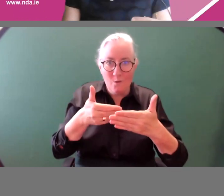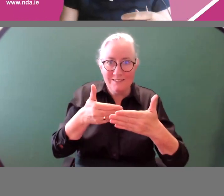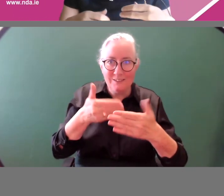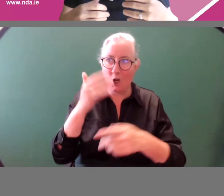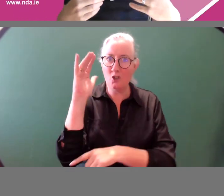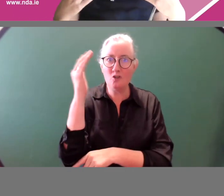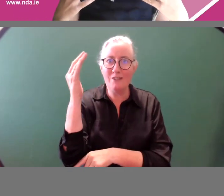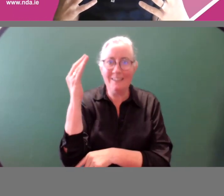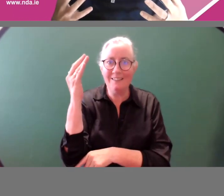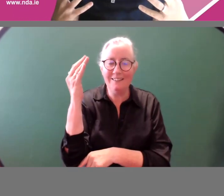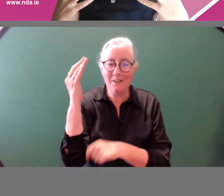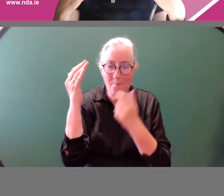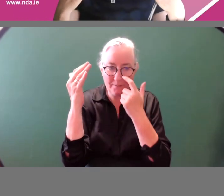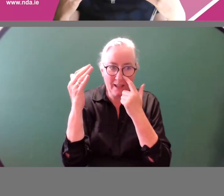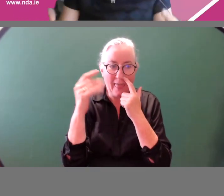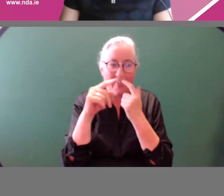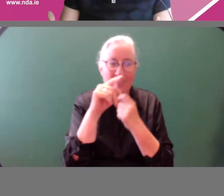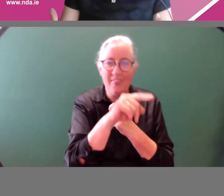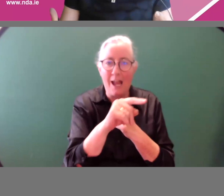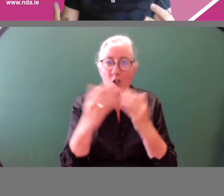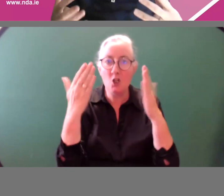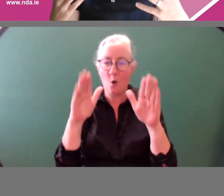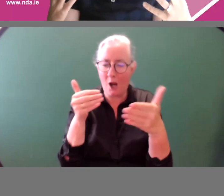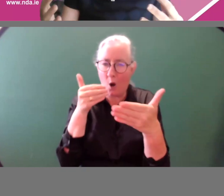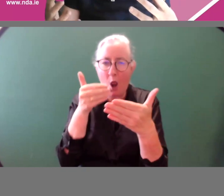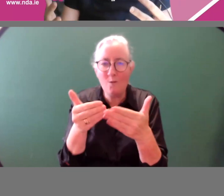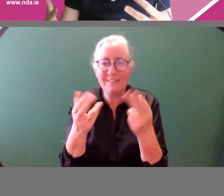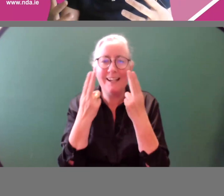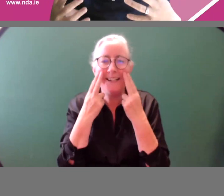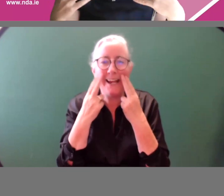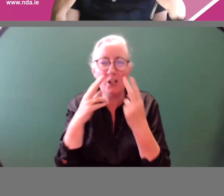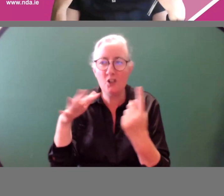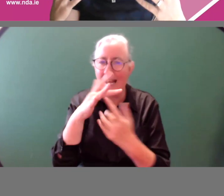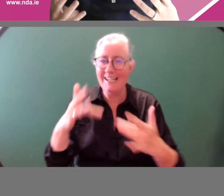and it's really all about being close to nature and that sensory experience of feeling the wind